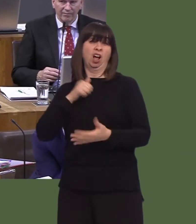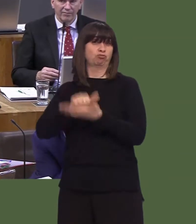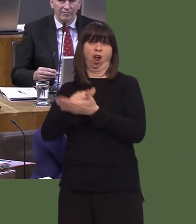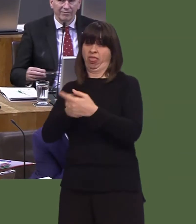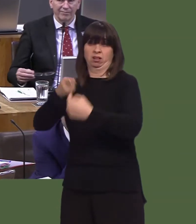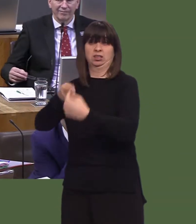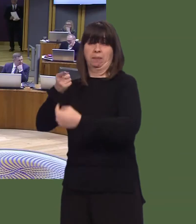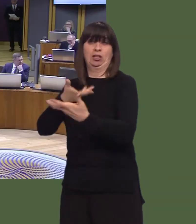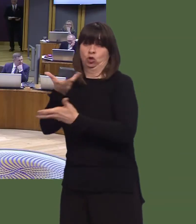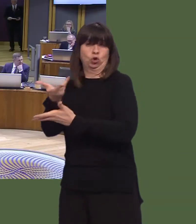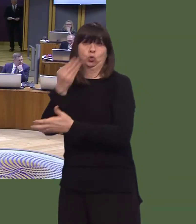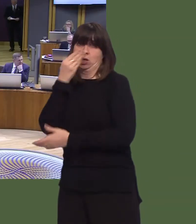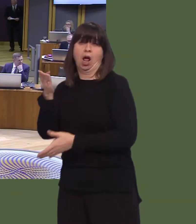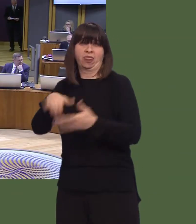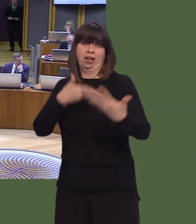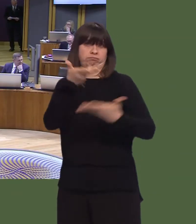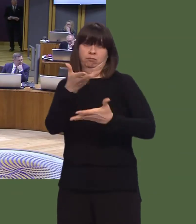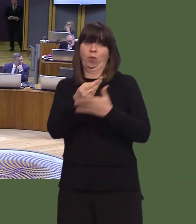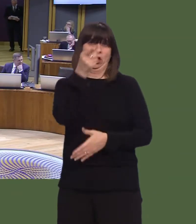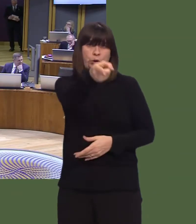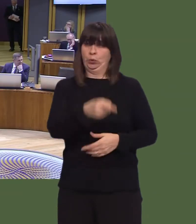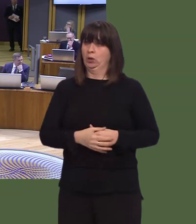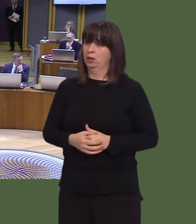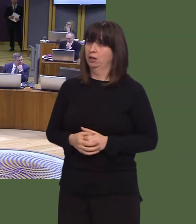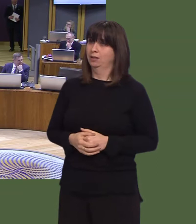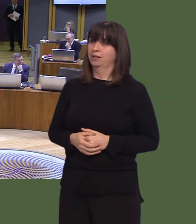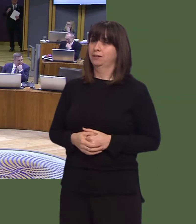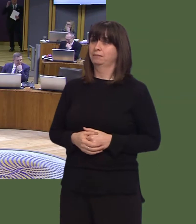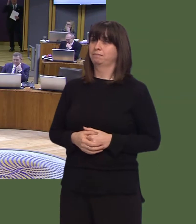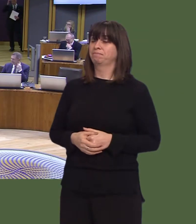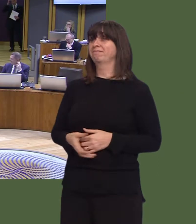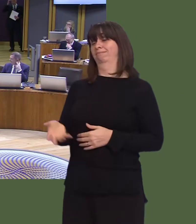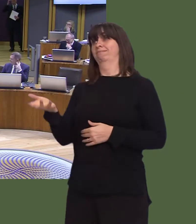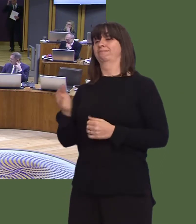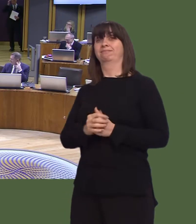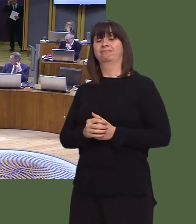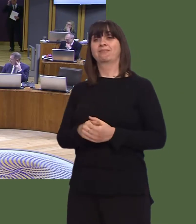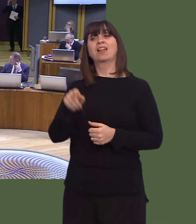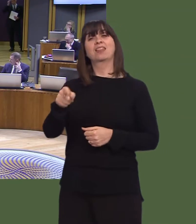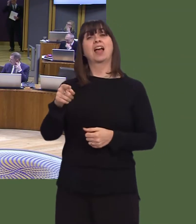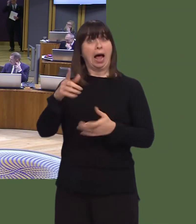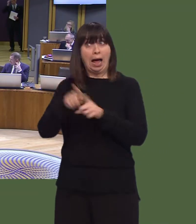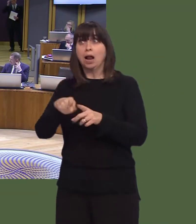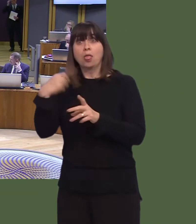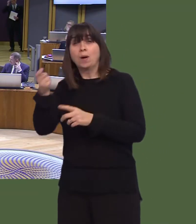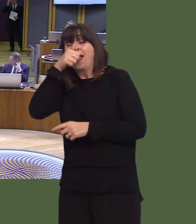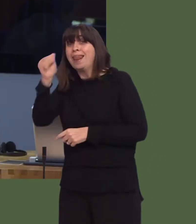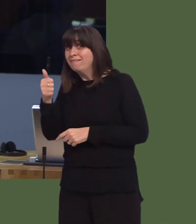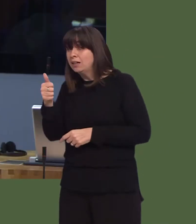Neil Hamilton AM: Well, actually, that particular referenceó[Interruption.] Sorry, Llywydd. Actually, that particular reference referred to an 11-year-old's comment, also broadcast